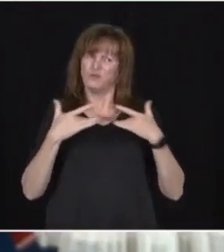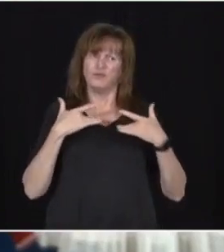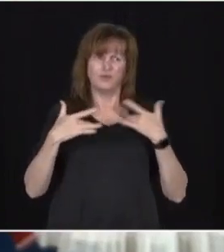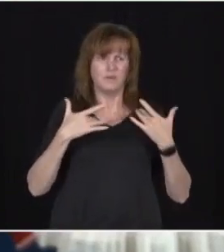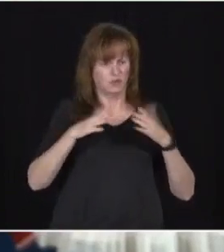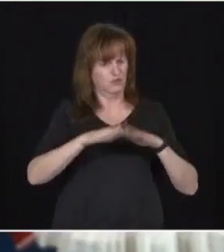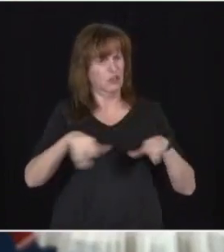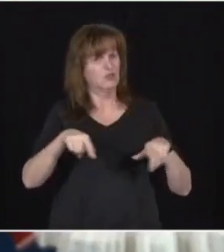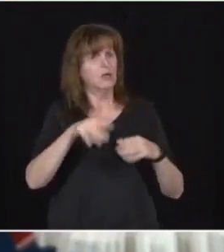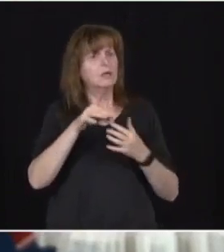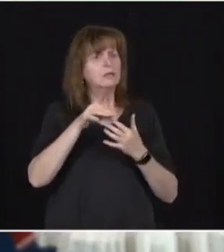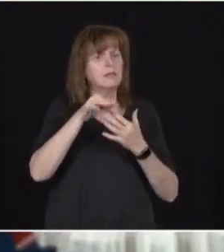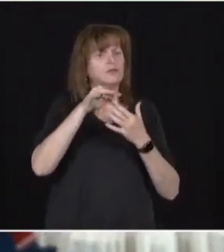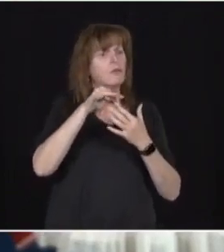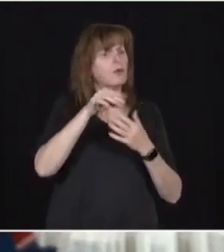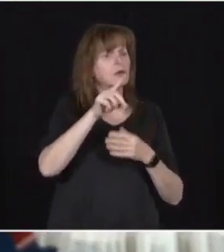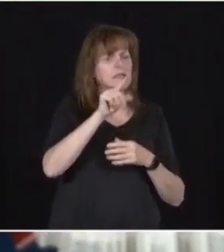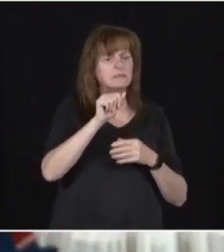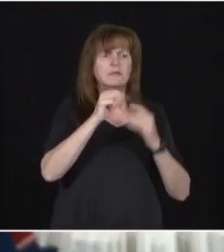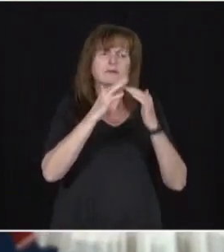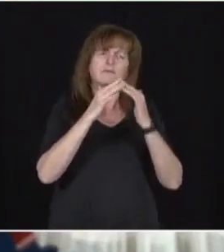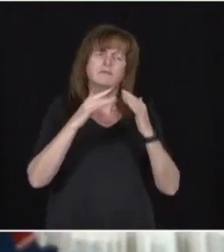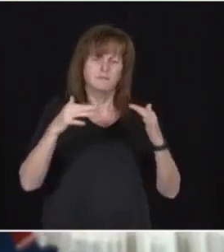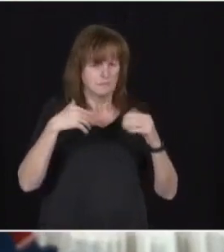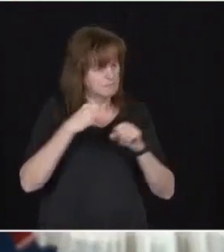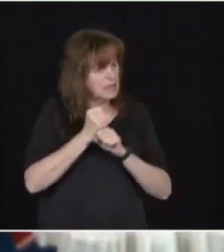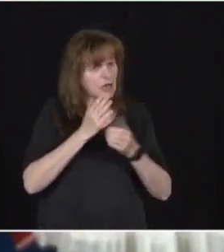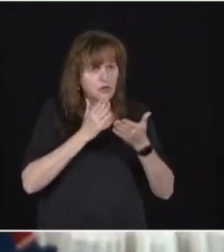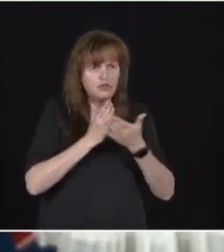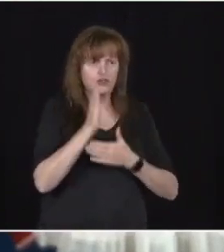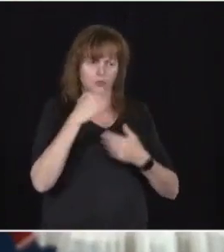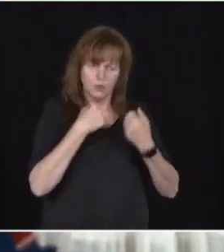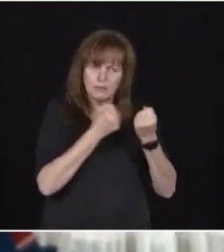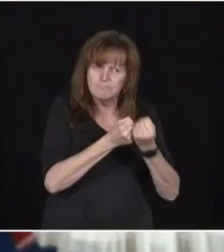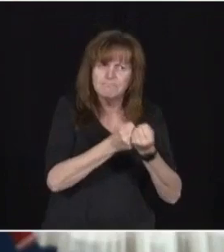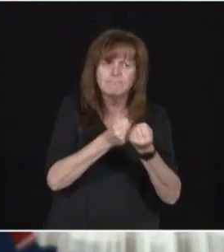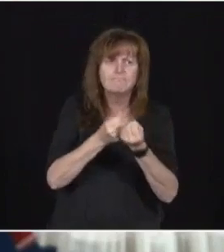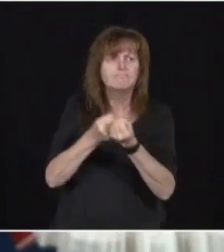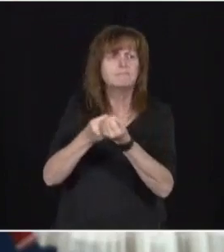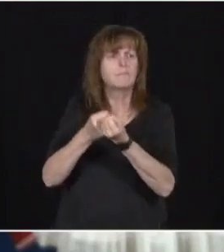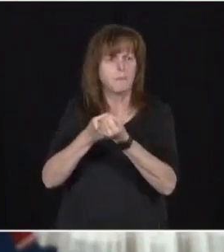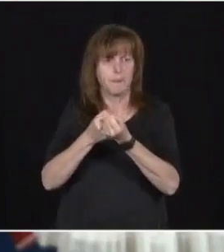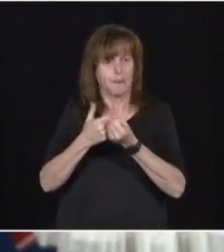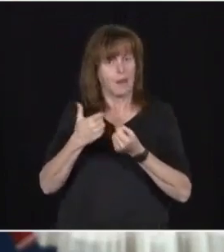and enable them to learn while they are at home. We have great concern, we want to make sure that